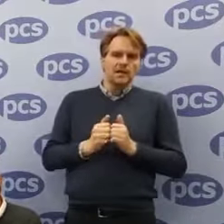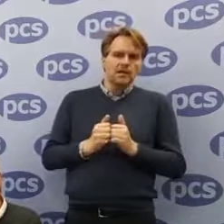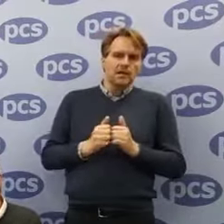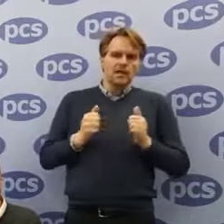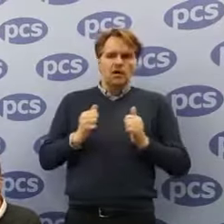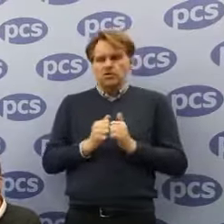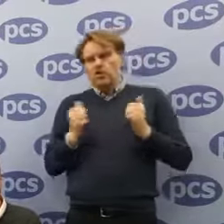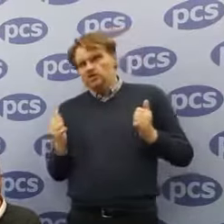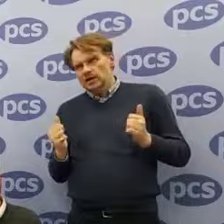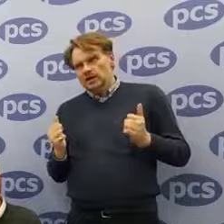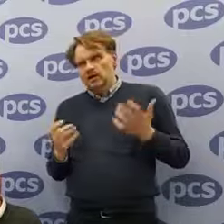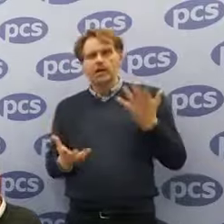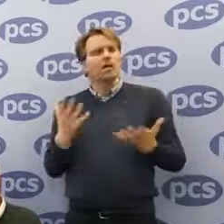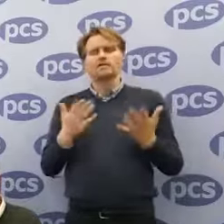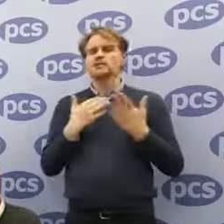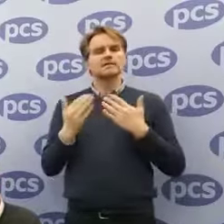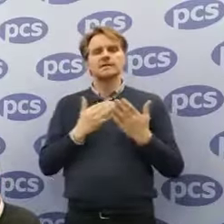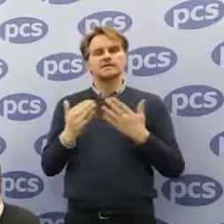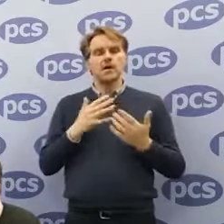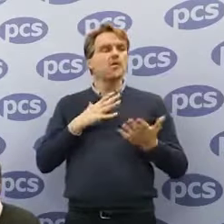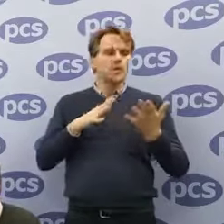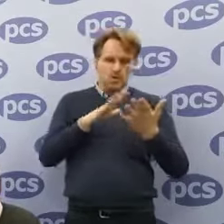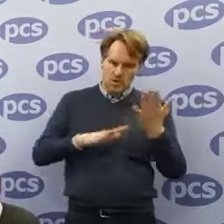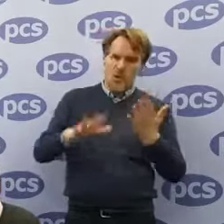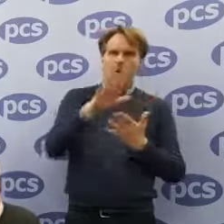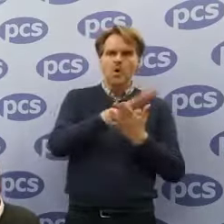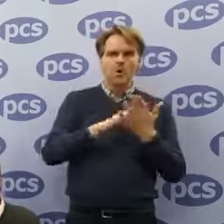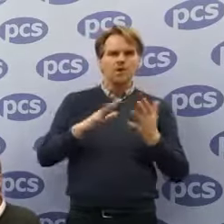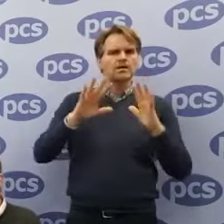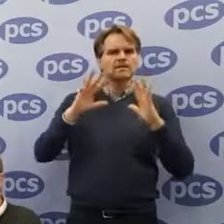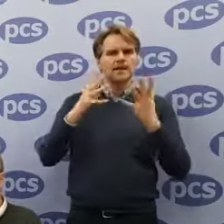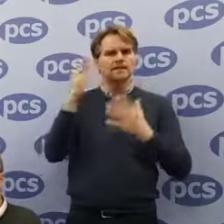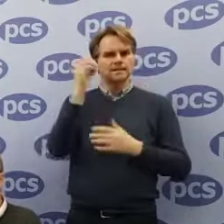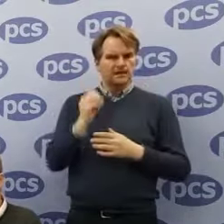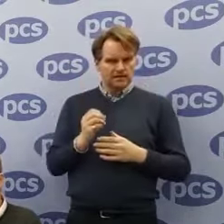across-the-board pay rise for everybody and the other thing I would say is